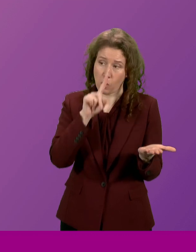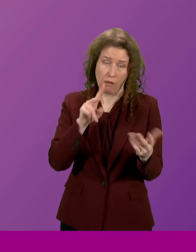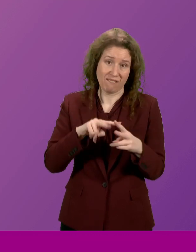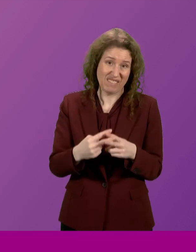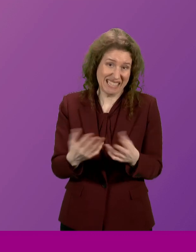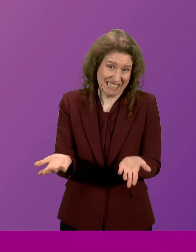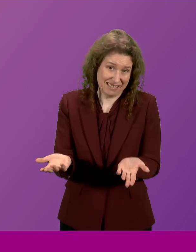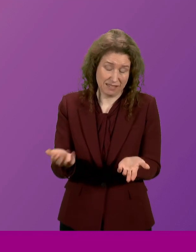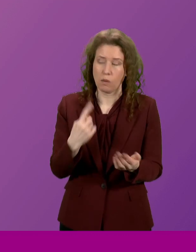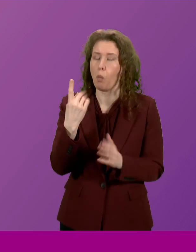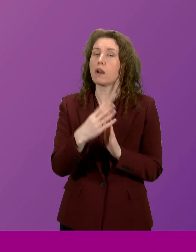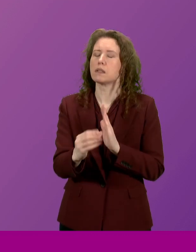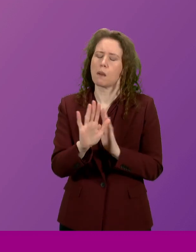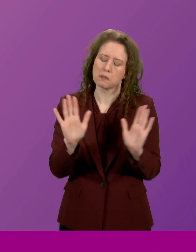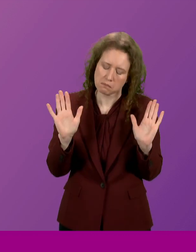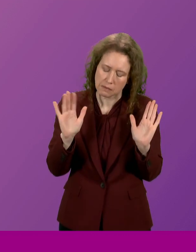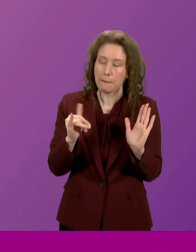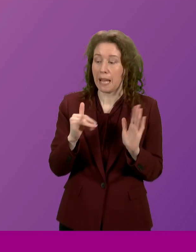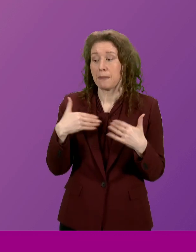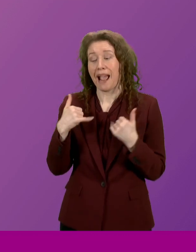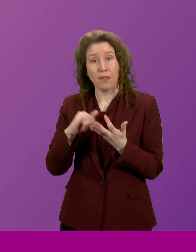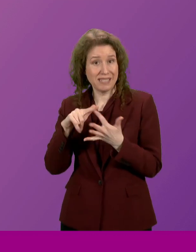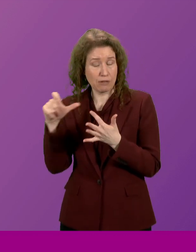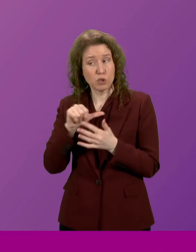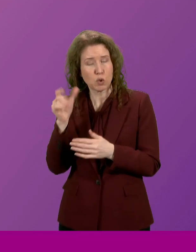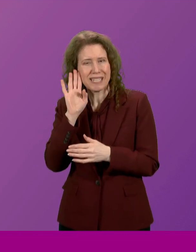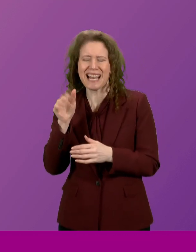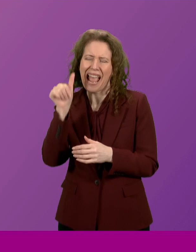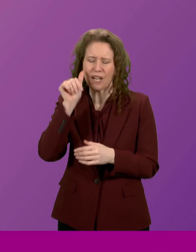I will give an example. I know that the health secretary has been sidelined, but perhaps he